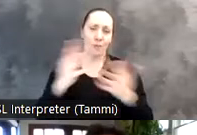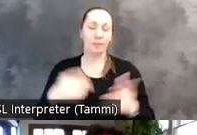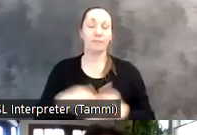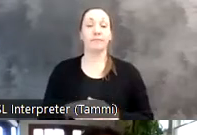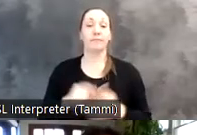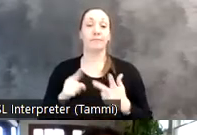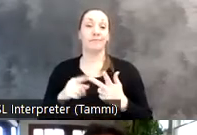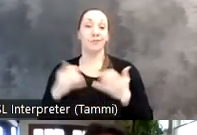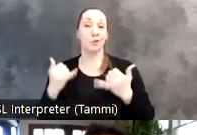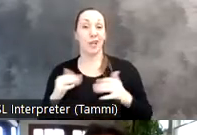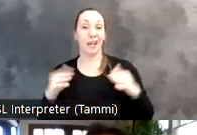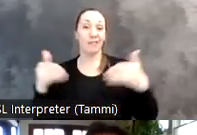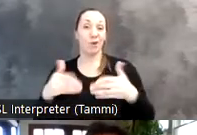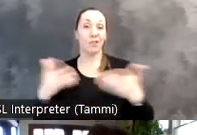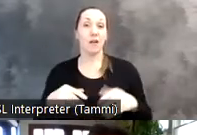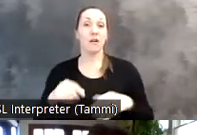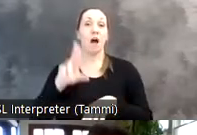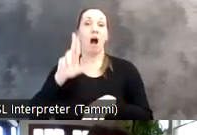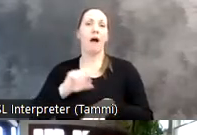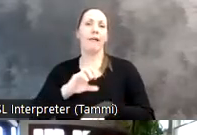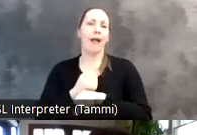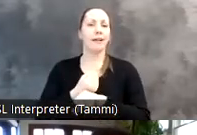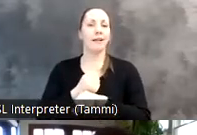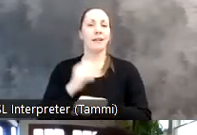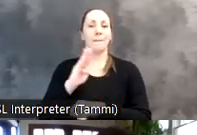ready for a great hour and a half of incredible information.